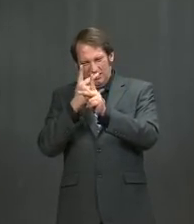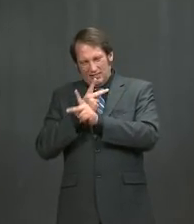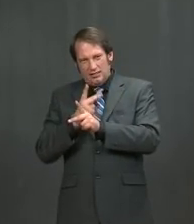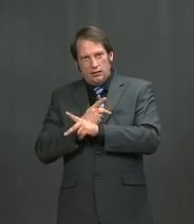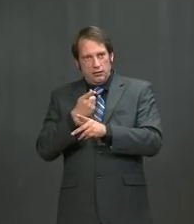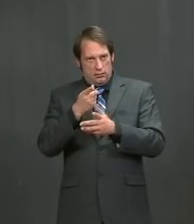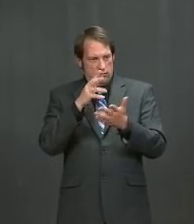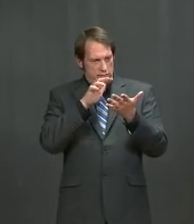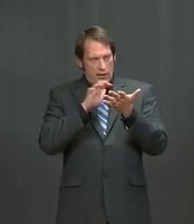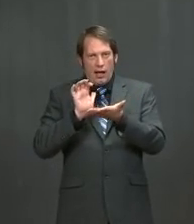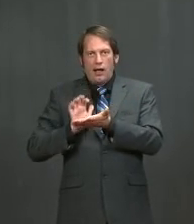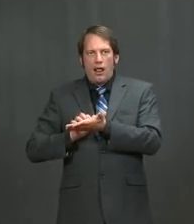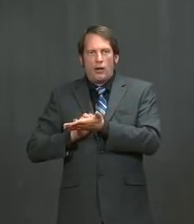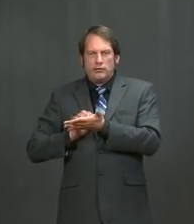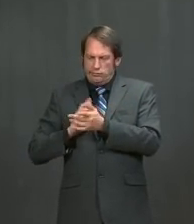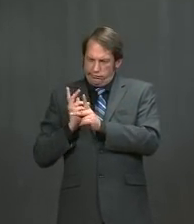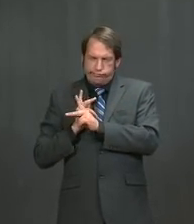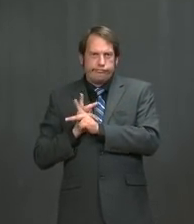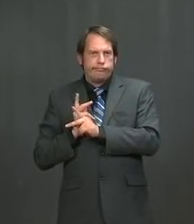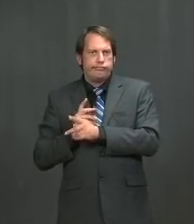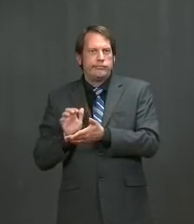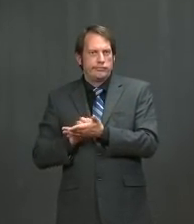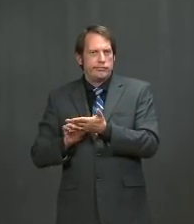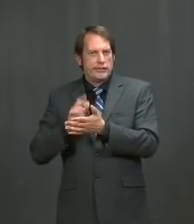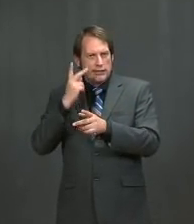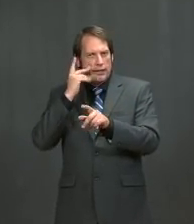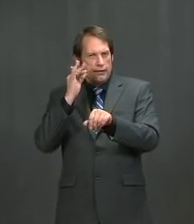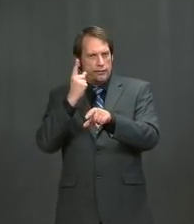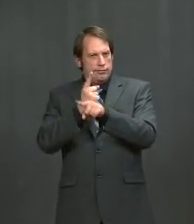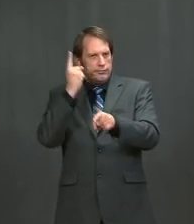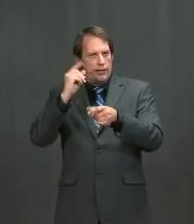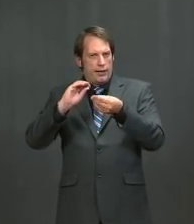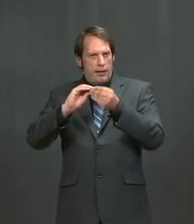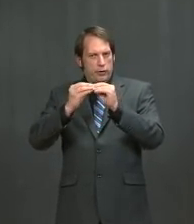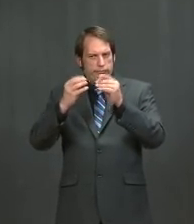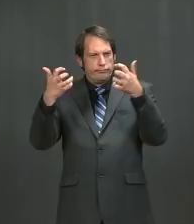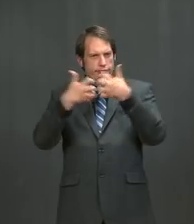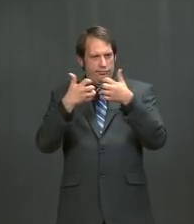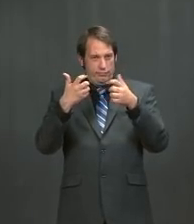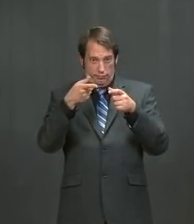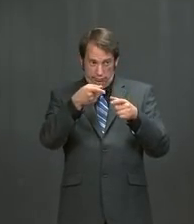and see how it compares to the secret memo. Oh, wait -- go ahead, in the back, and then we can come back around to the front. Go ahead.